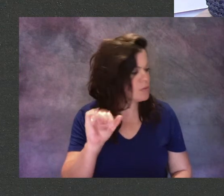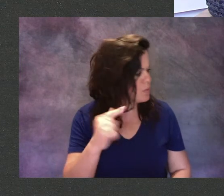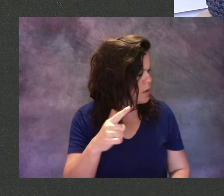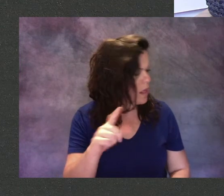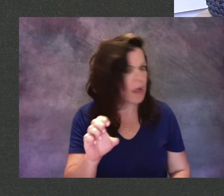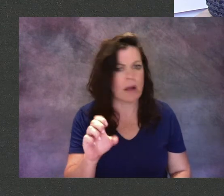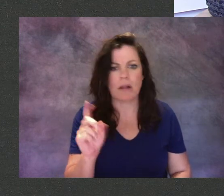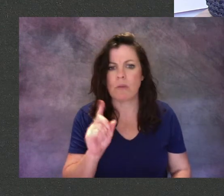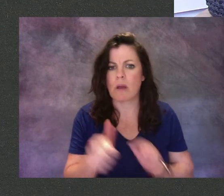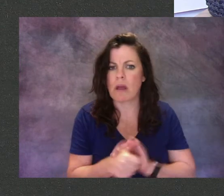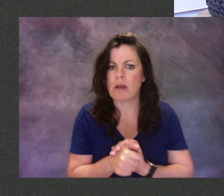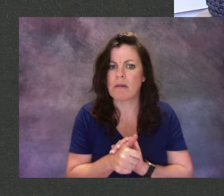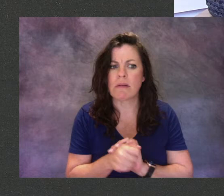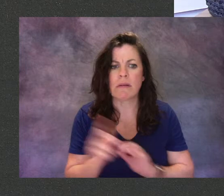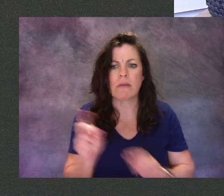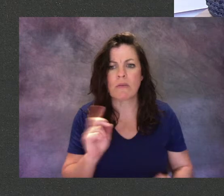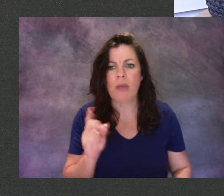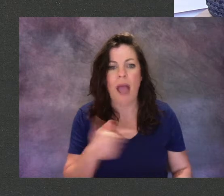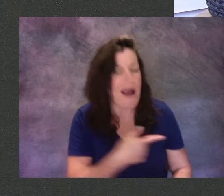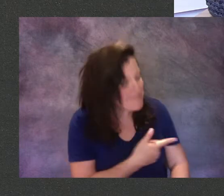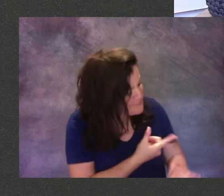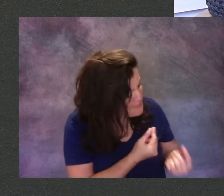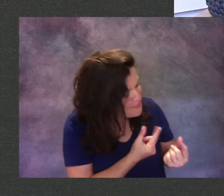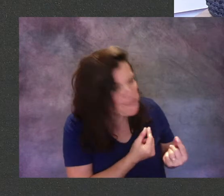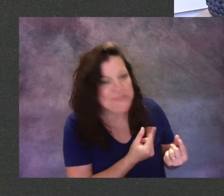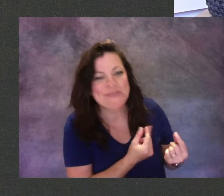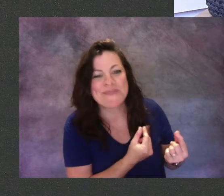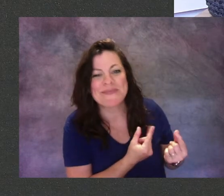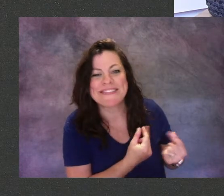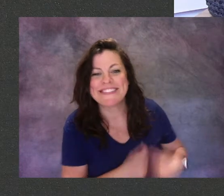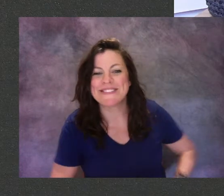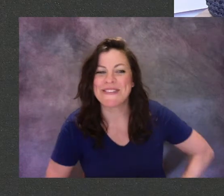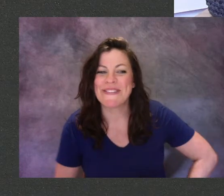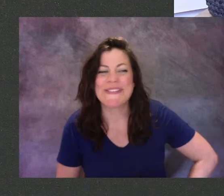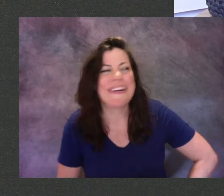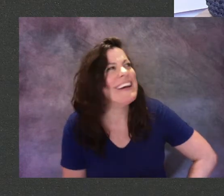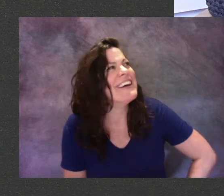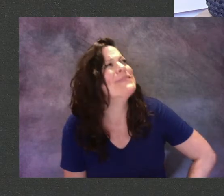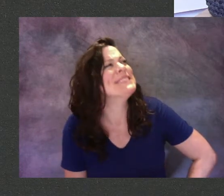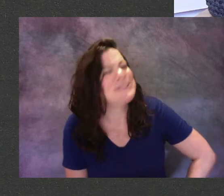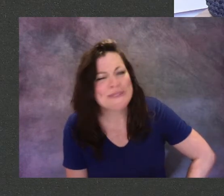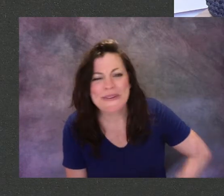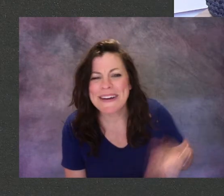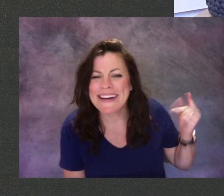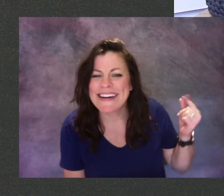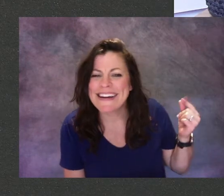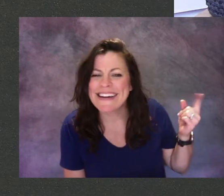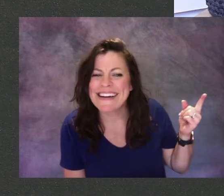Twiggle, What are you doing? What were you doing? Huh?